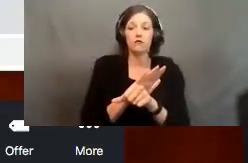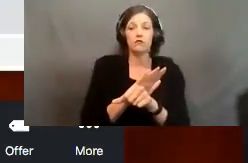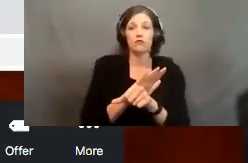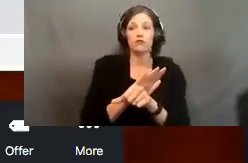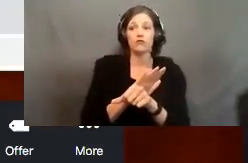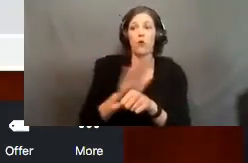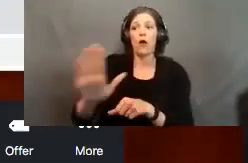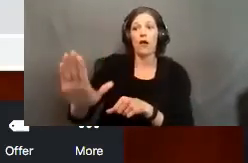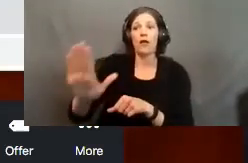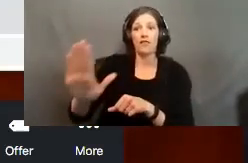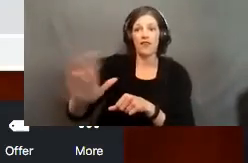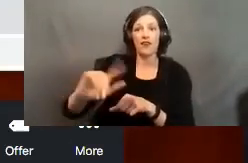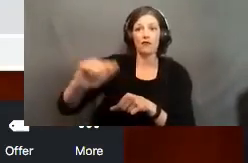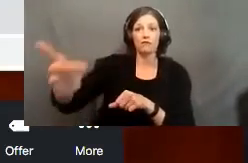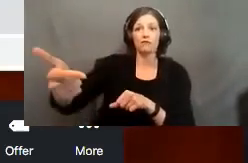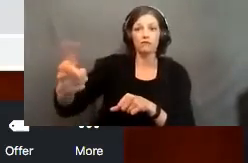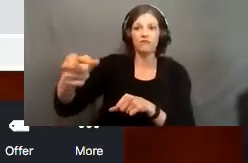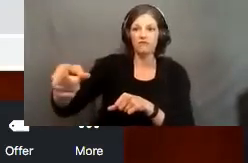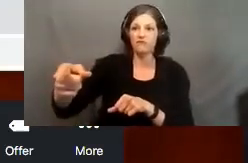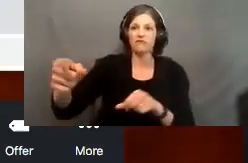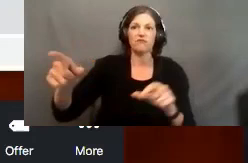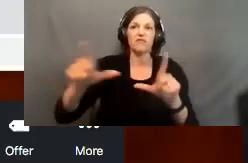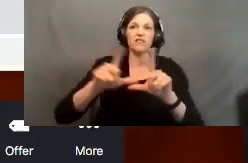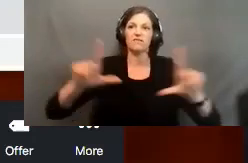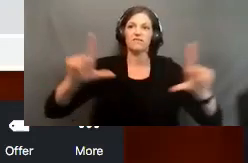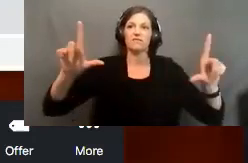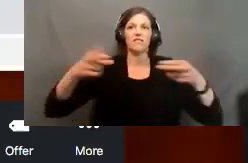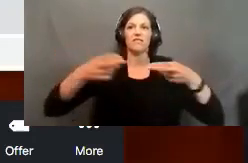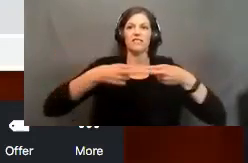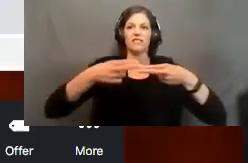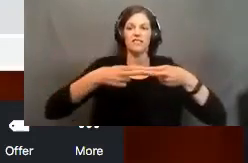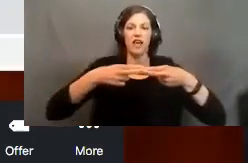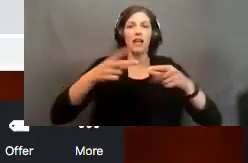slide is taken of the entire window 12:41:40 and then Rachel's camera is up in the